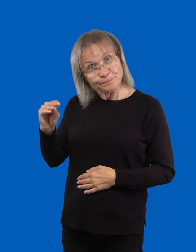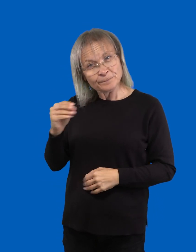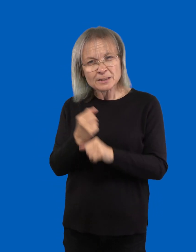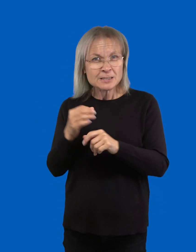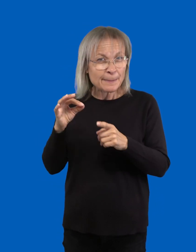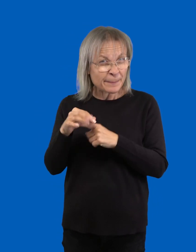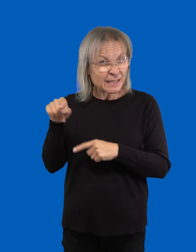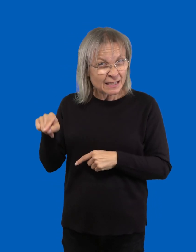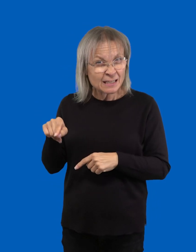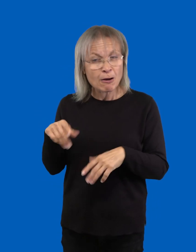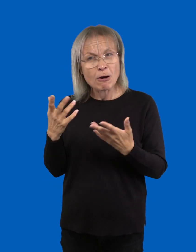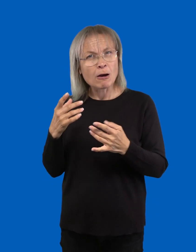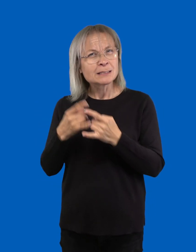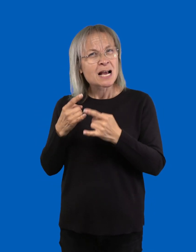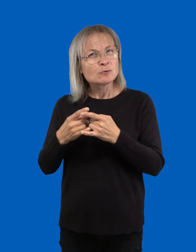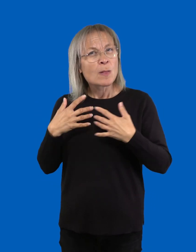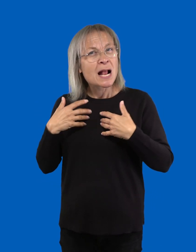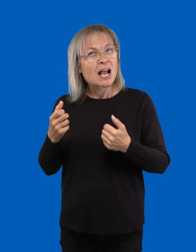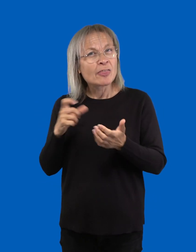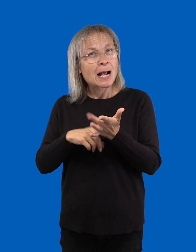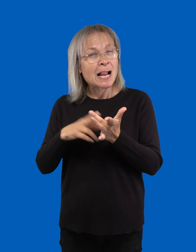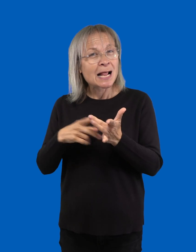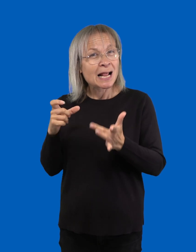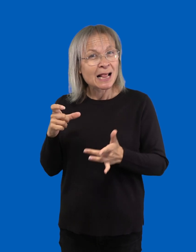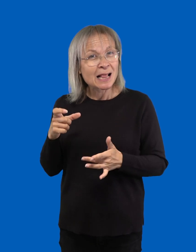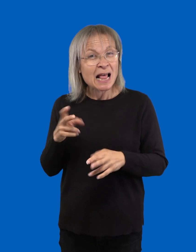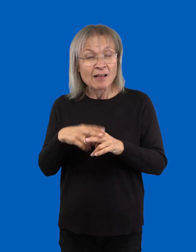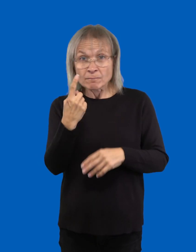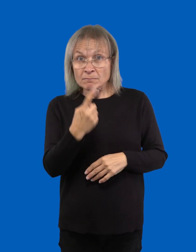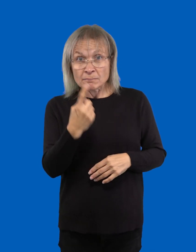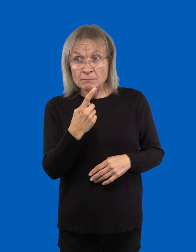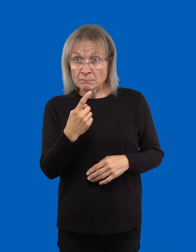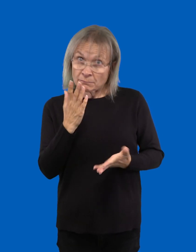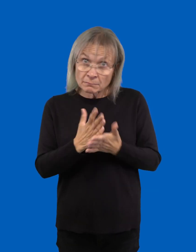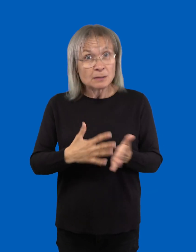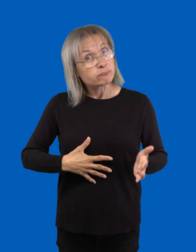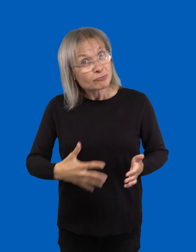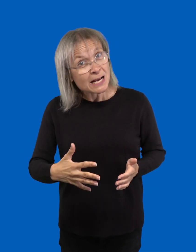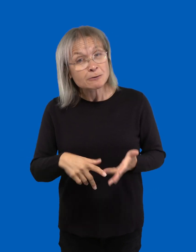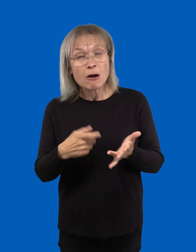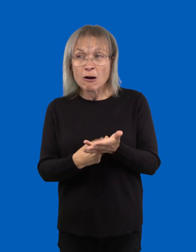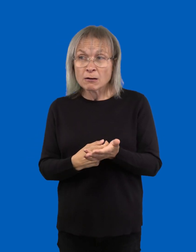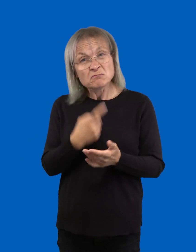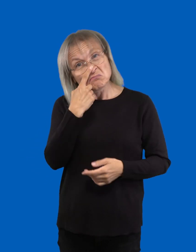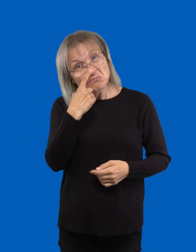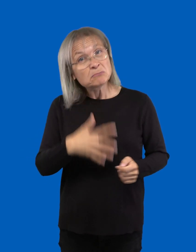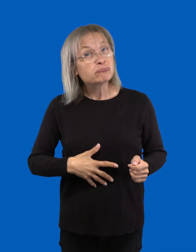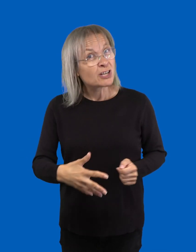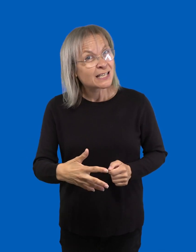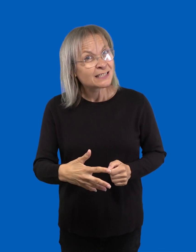Let your GP surgery or sexual health clinic know if you are or could be pregnant, as you may need to delay your screening.